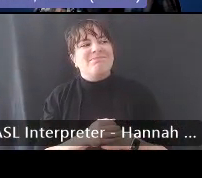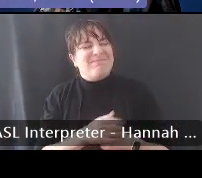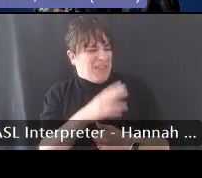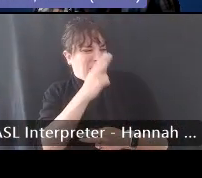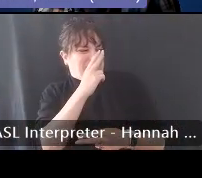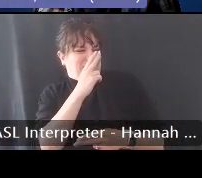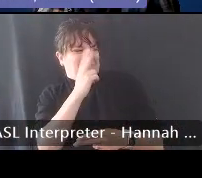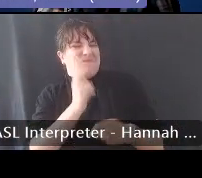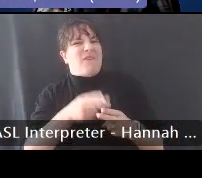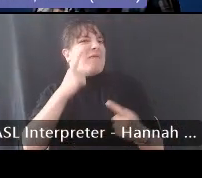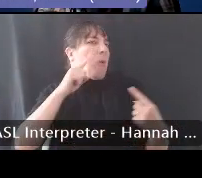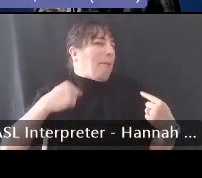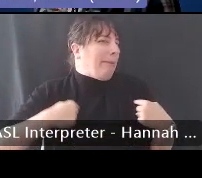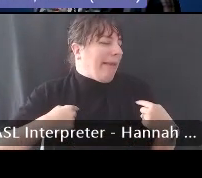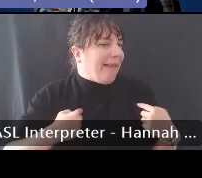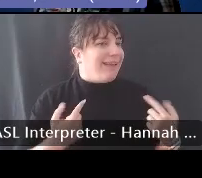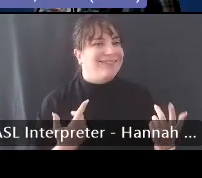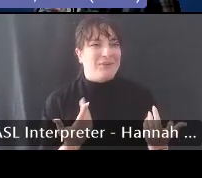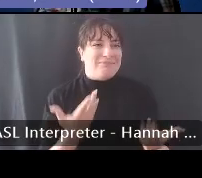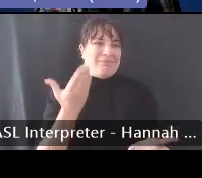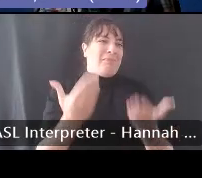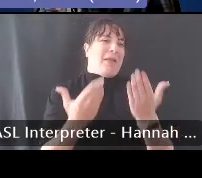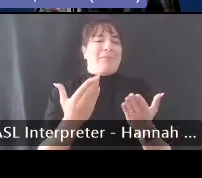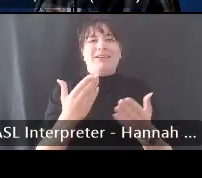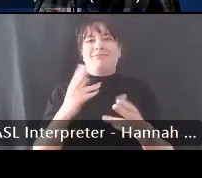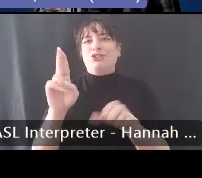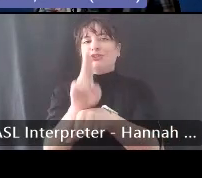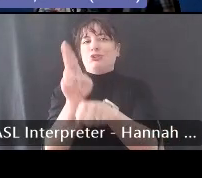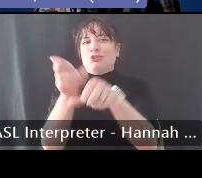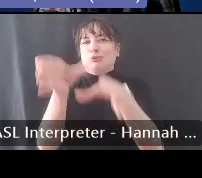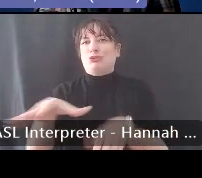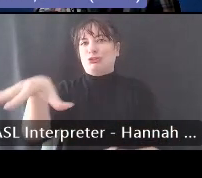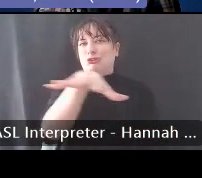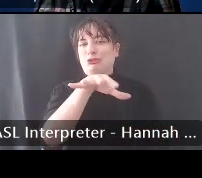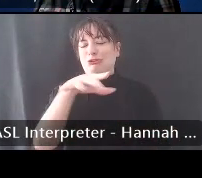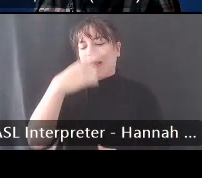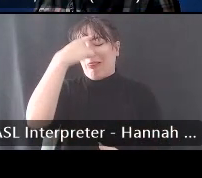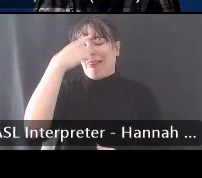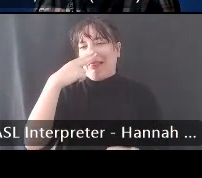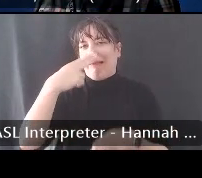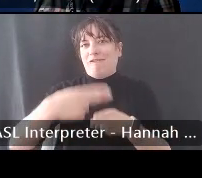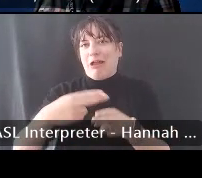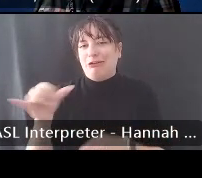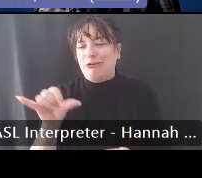Probably fun for users to explore. It would actually.